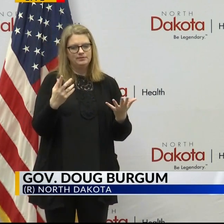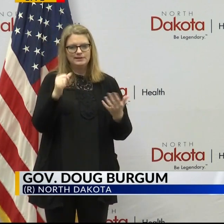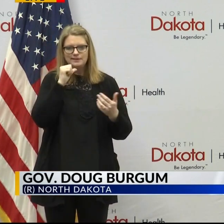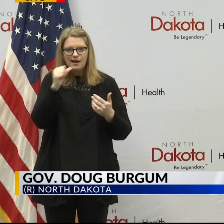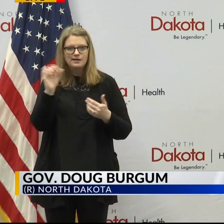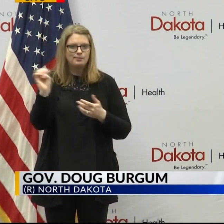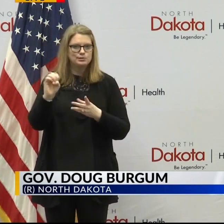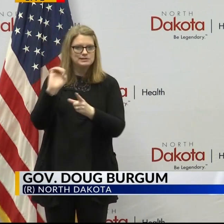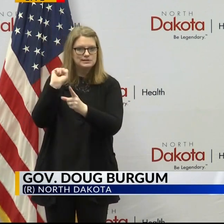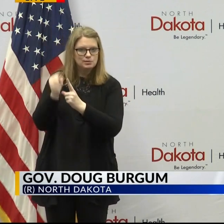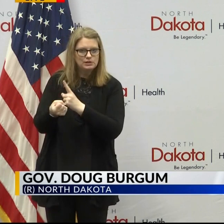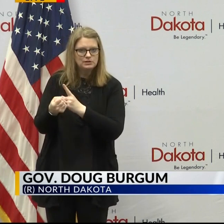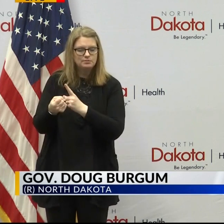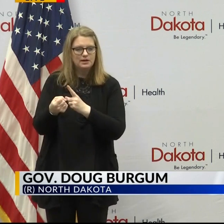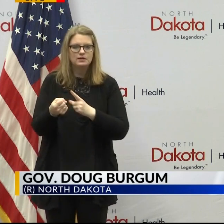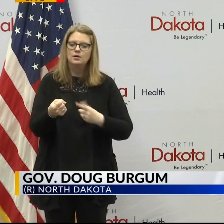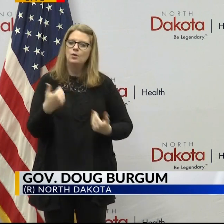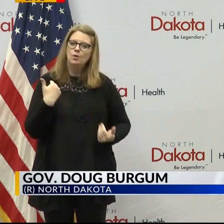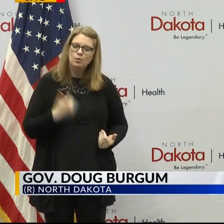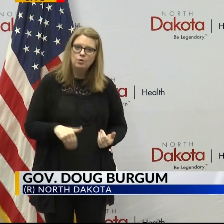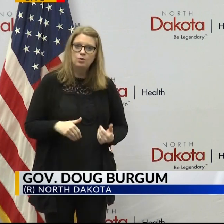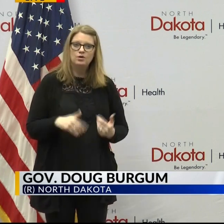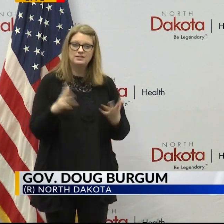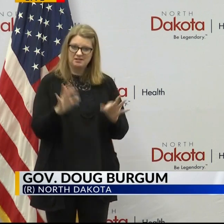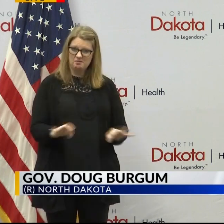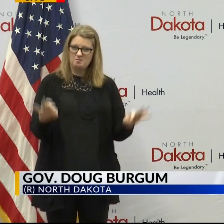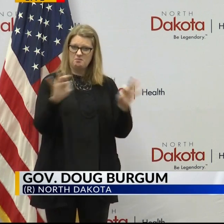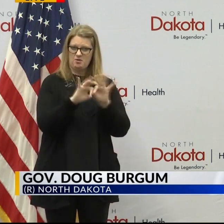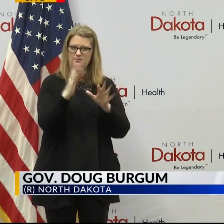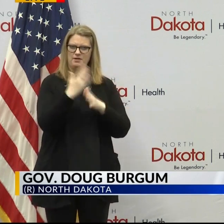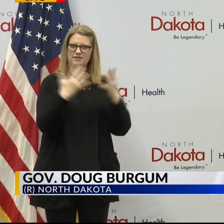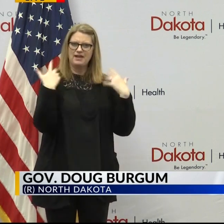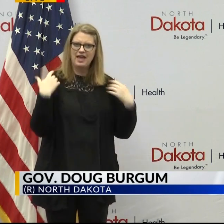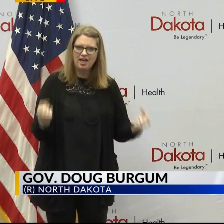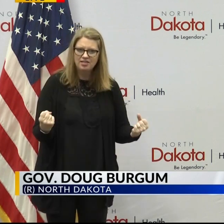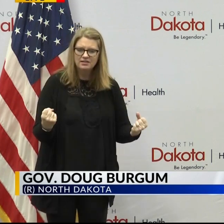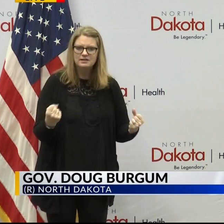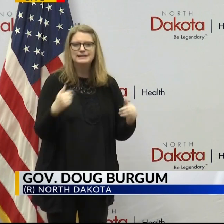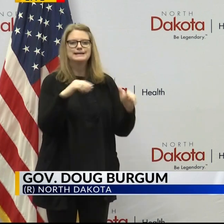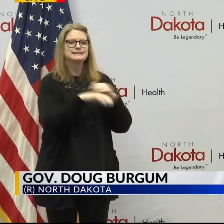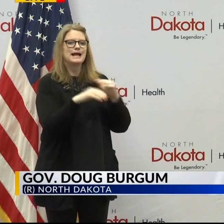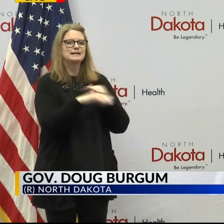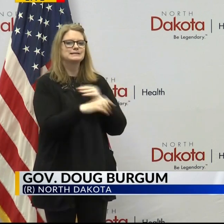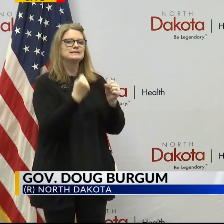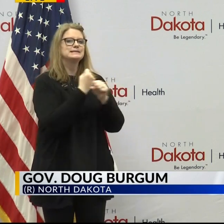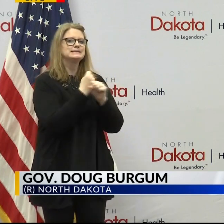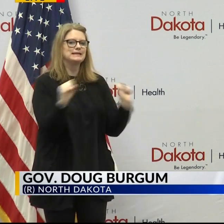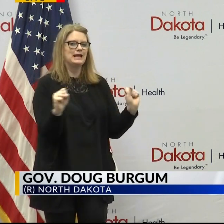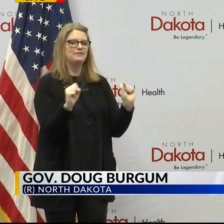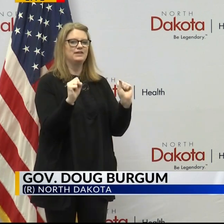YOU KNOW, DURING THIS EMERGENCY, IT BECOMES MORE IMPORTANT THAN EVER, BUT EVEN ABOUT THE EMERGENCY, WE KNOW THAT ONE OF